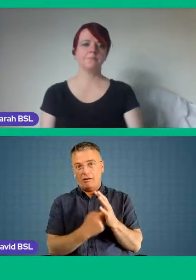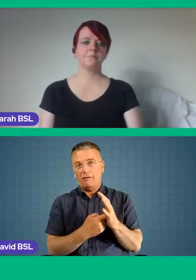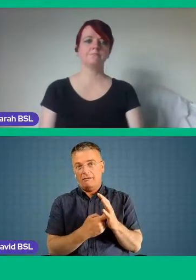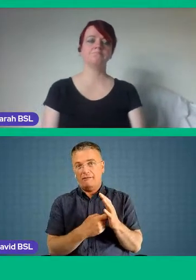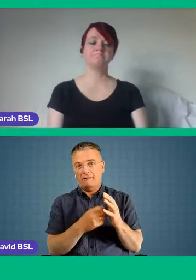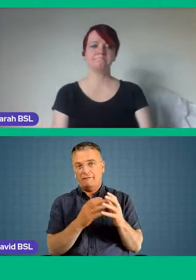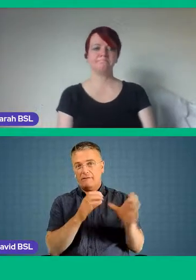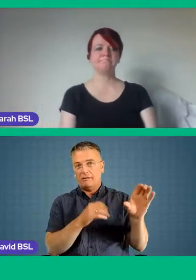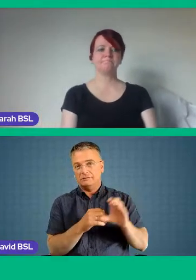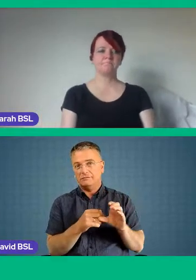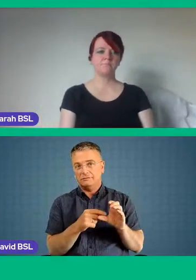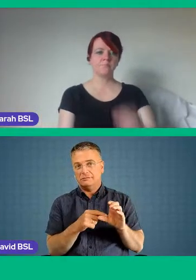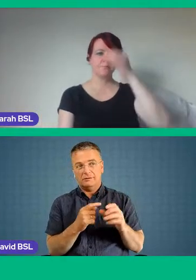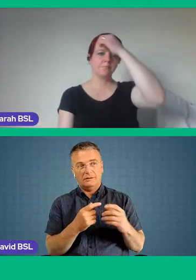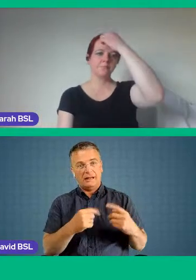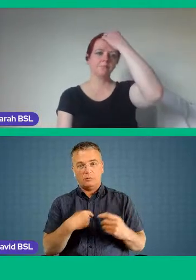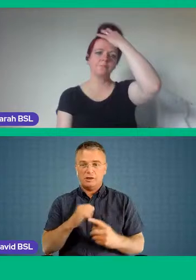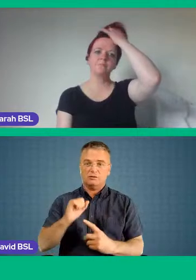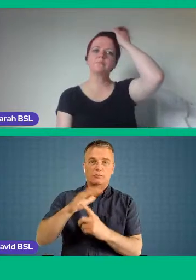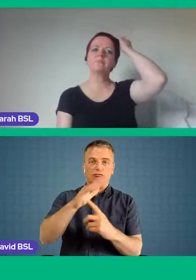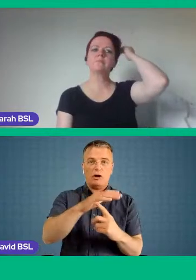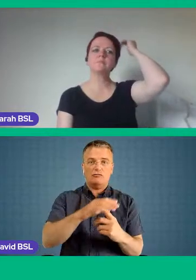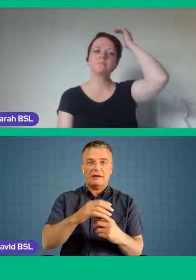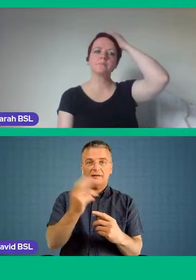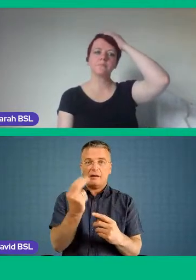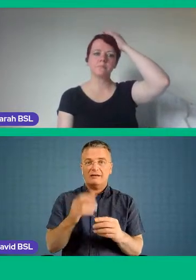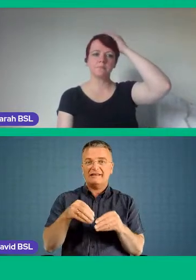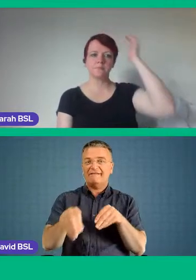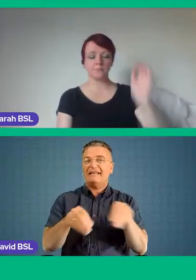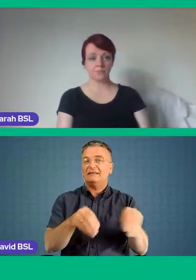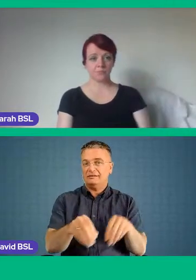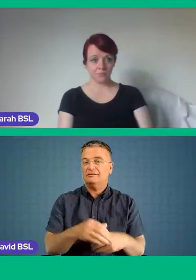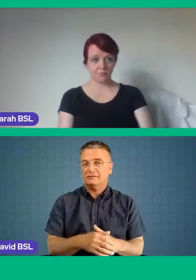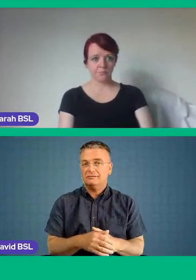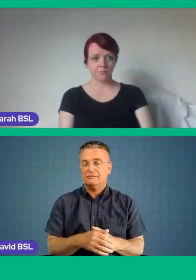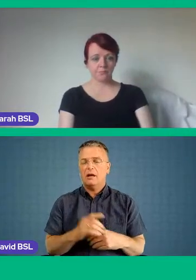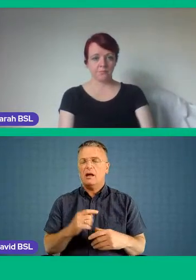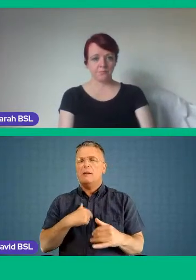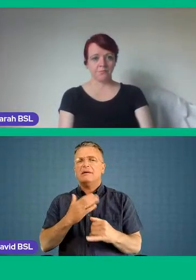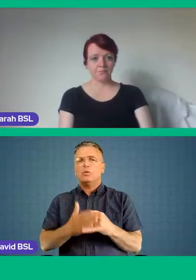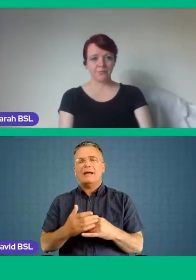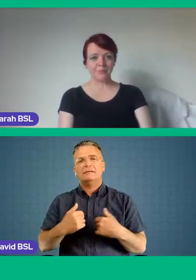has allowed us to prioritise artist fees, but just to end ━ personally as an artist